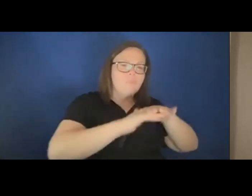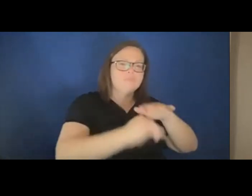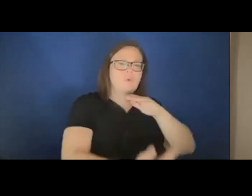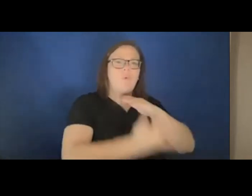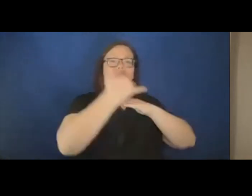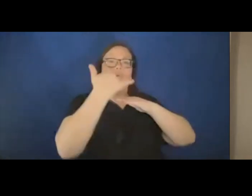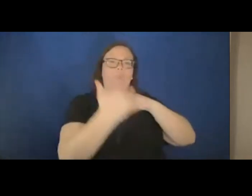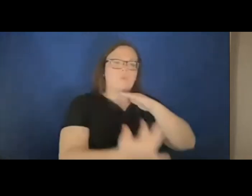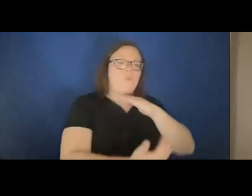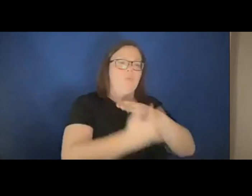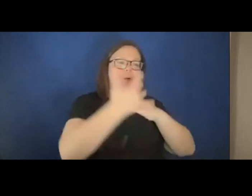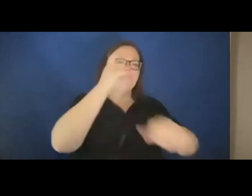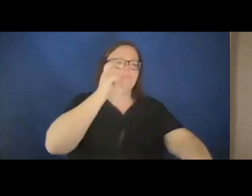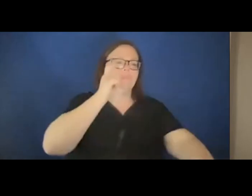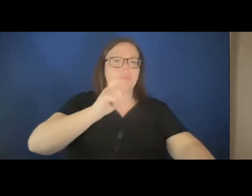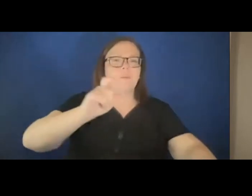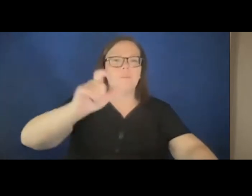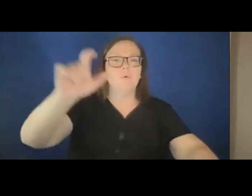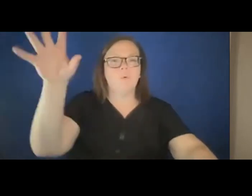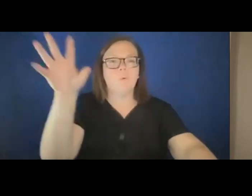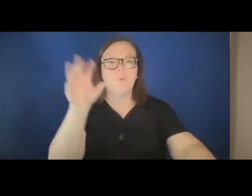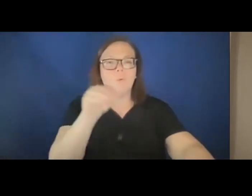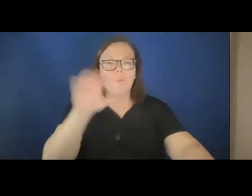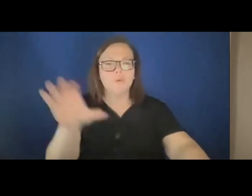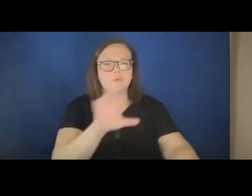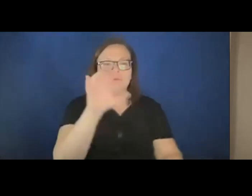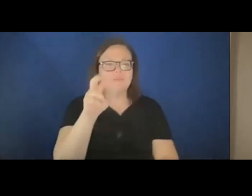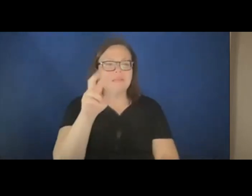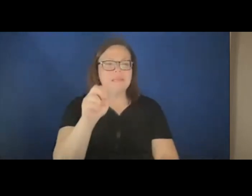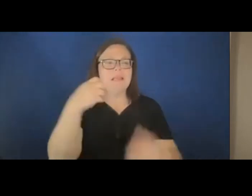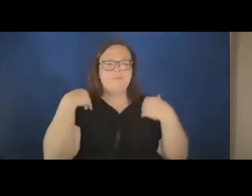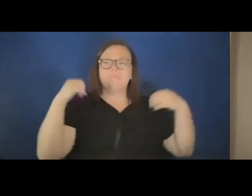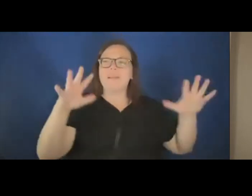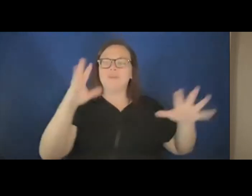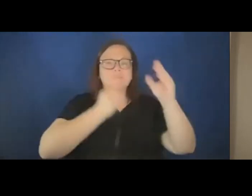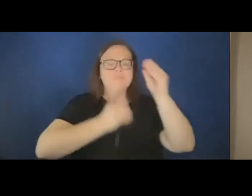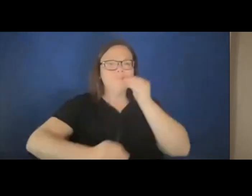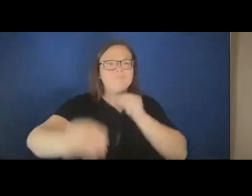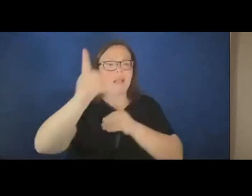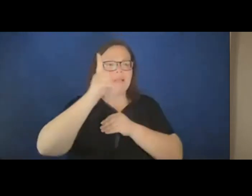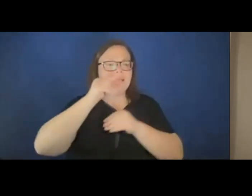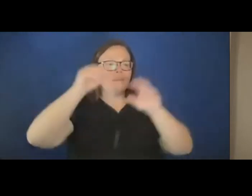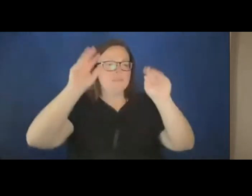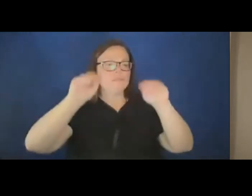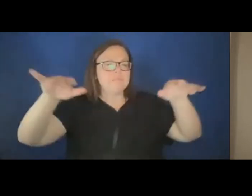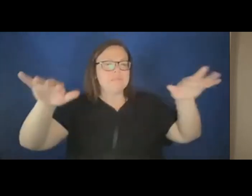The moon darkened on Christmas eve angels ate lemons in illuminated churches there was a blue rug